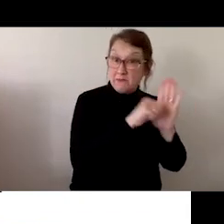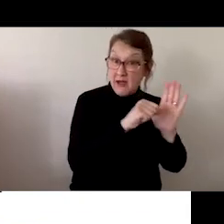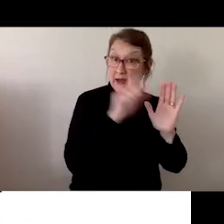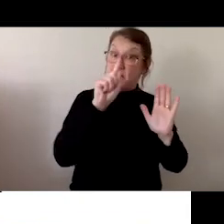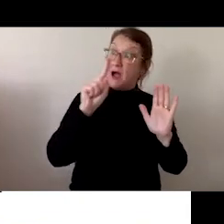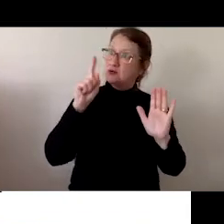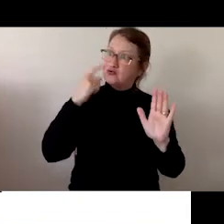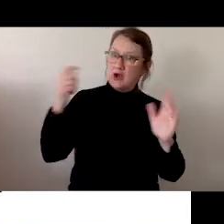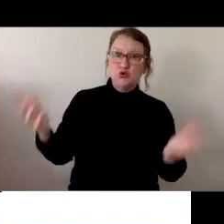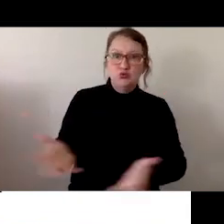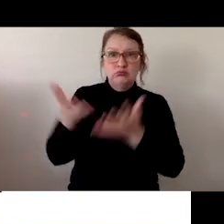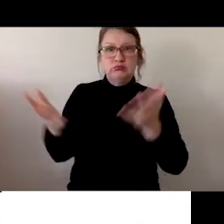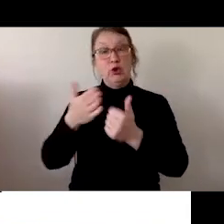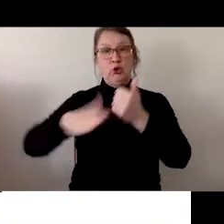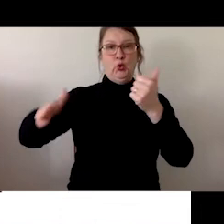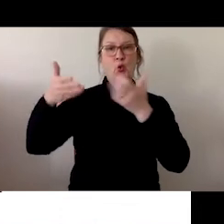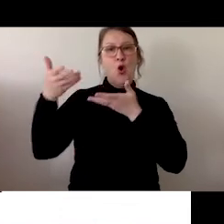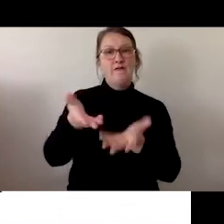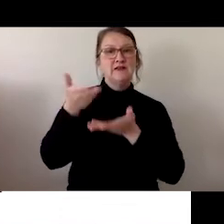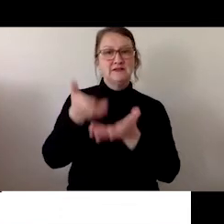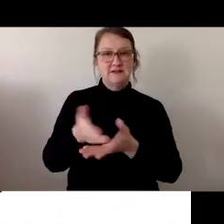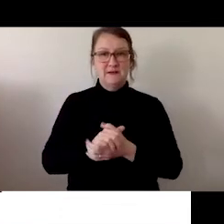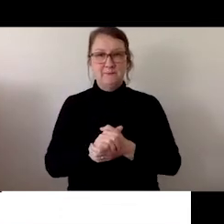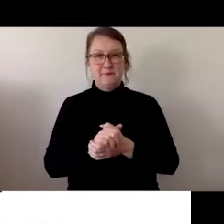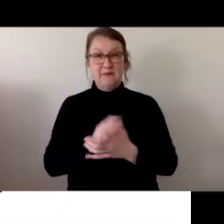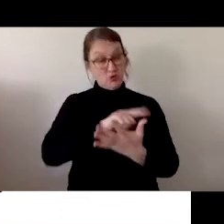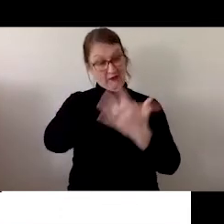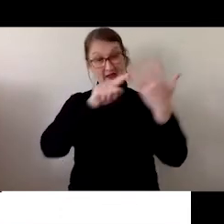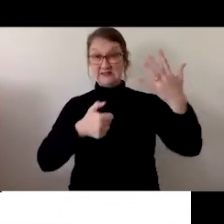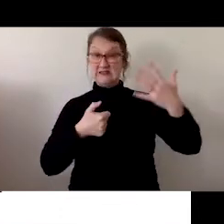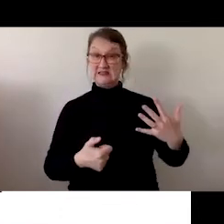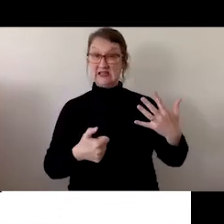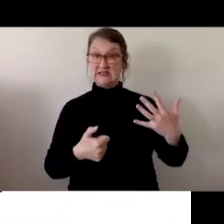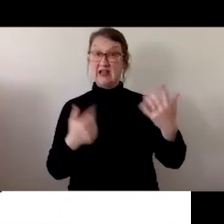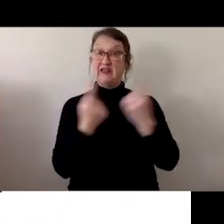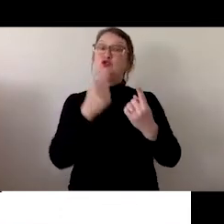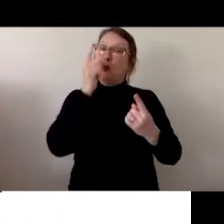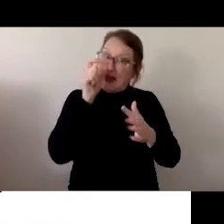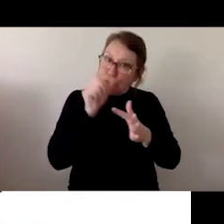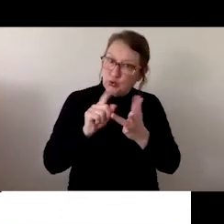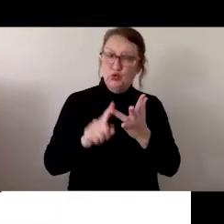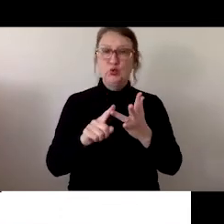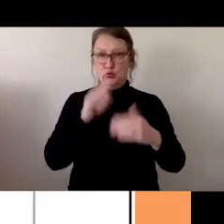So we had six ideas but three overarching themes about what you can do decisively, now.